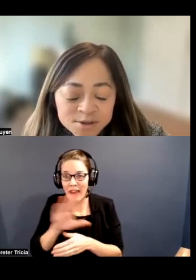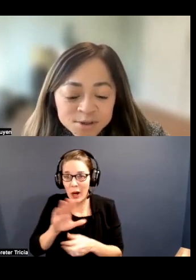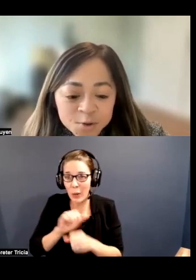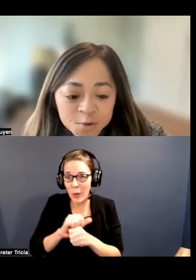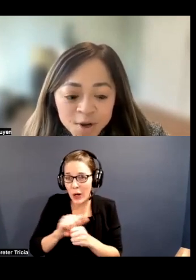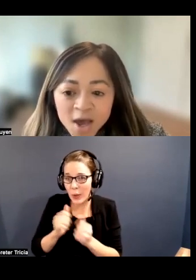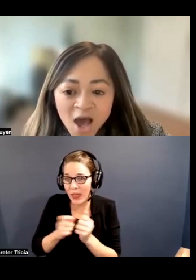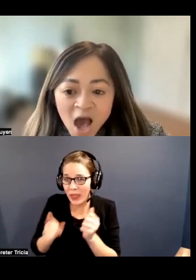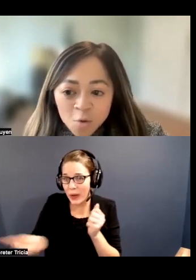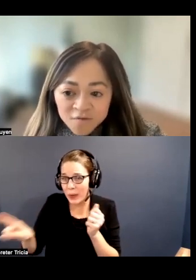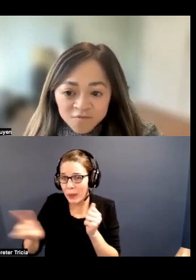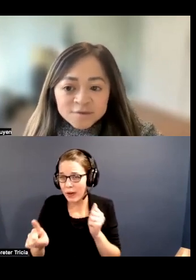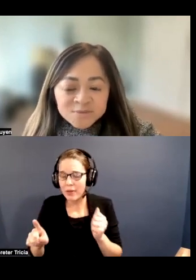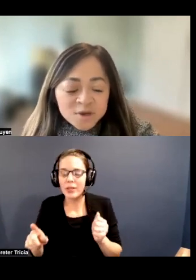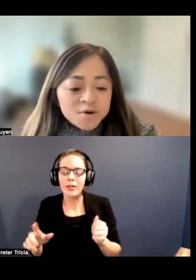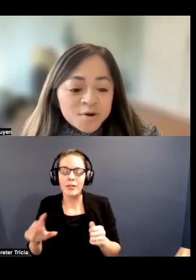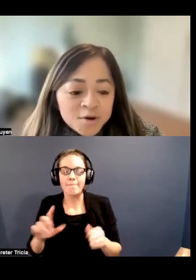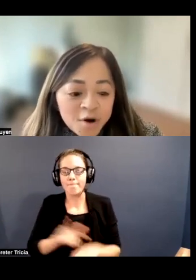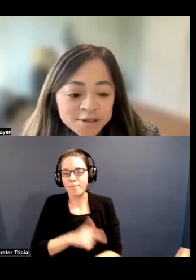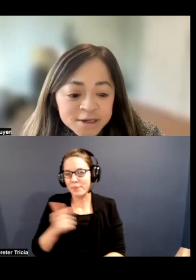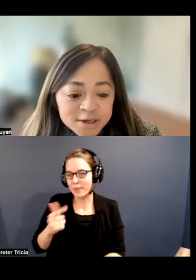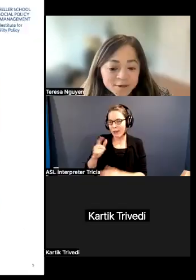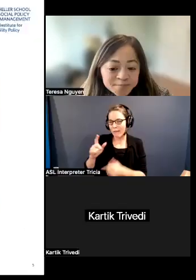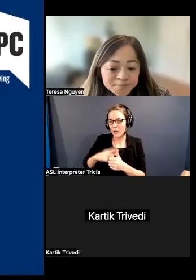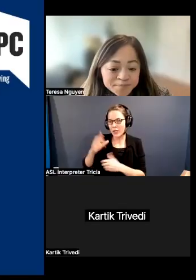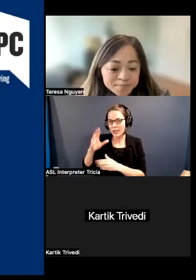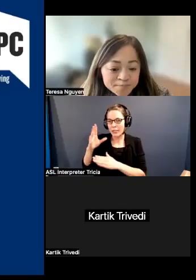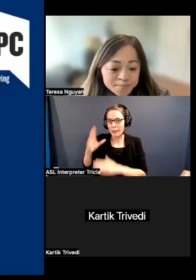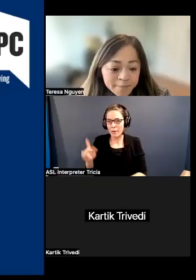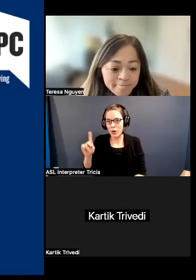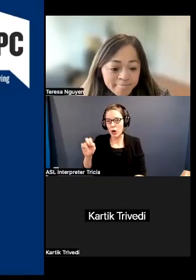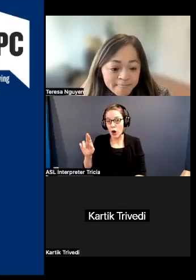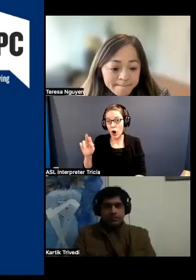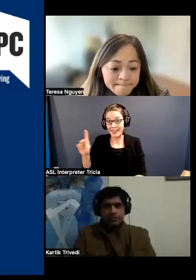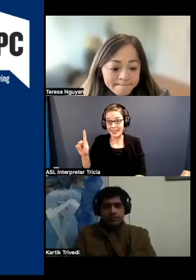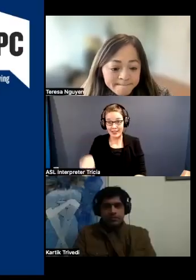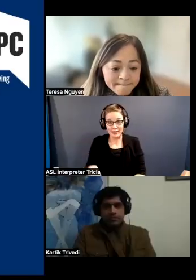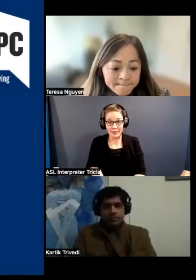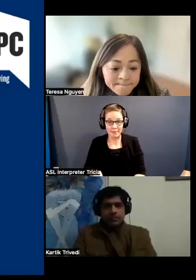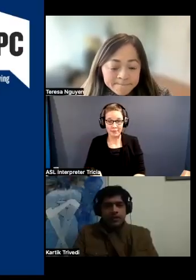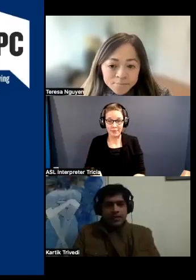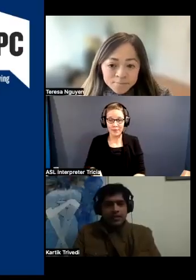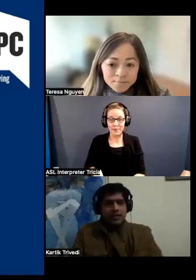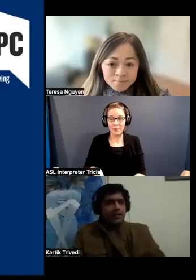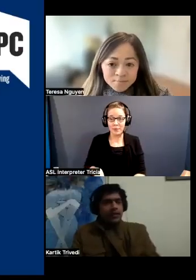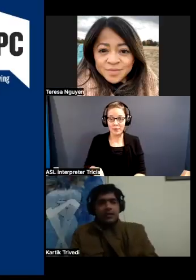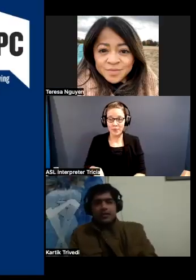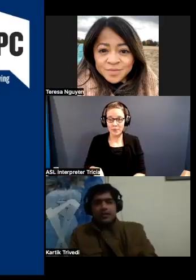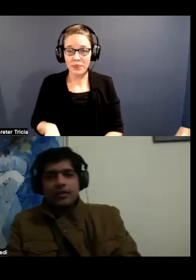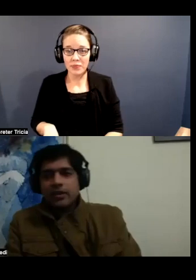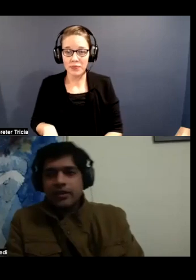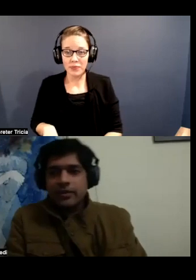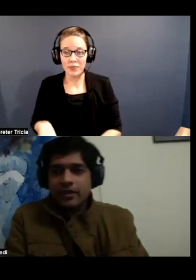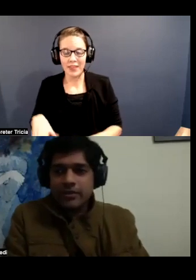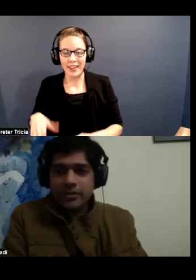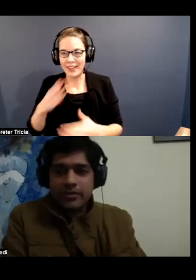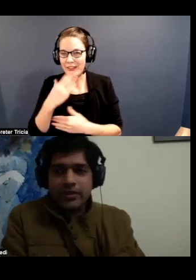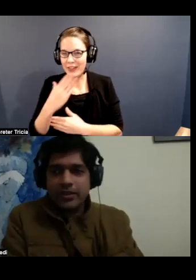to our first speaker, Kartik. Good morning. Good afternoon,